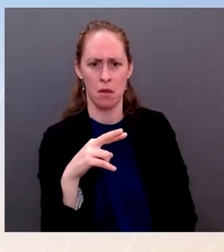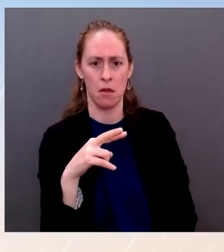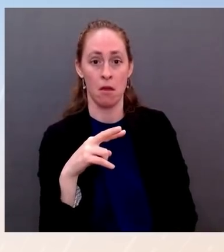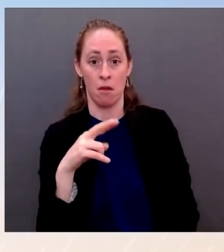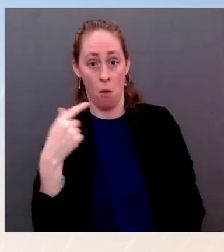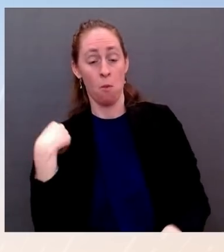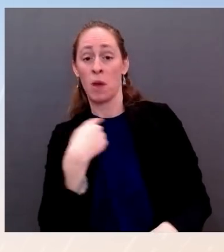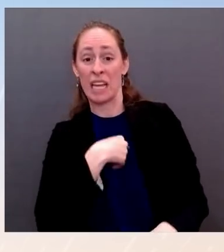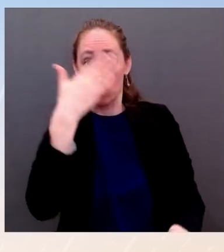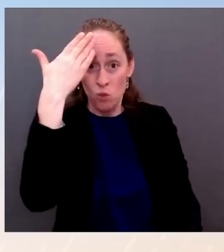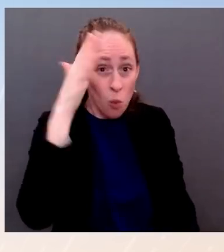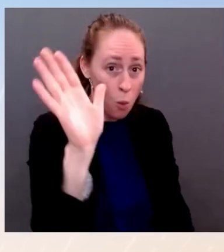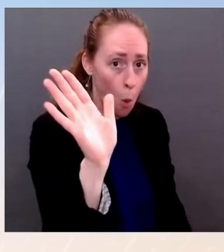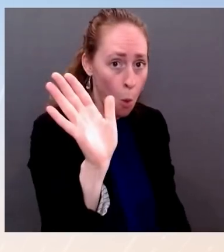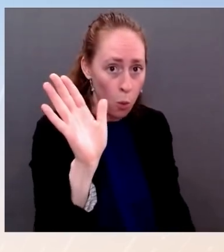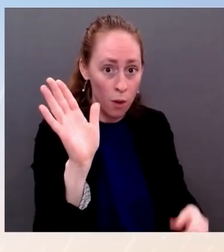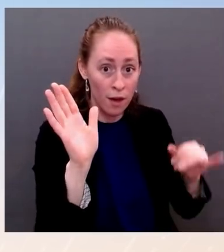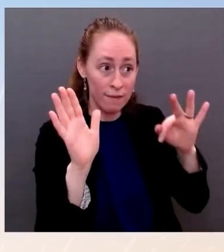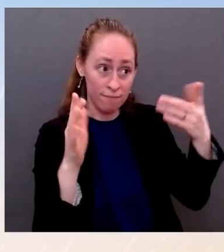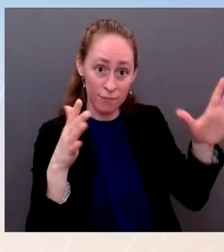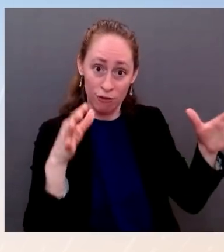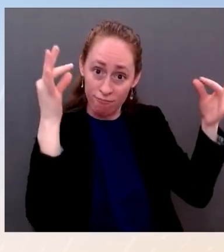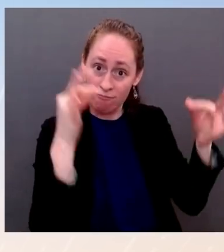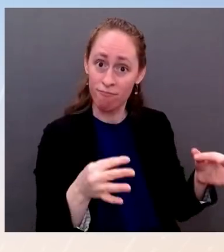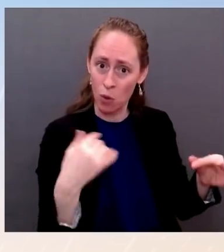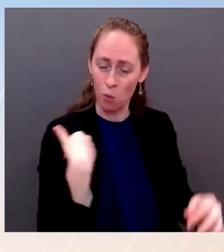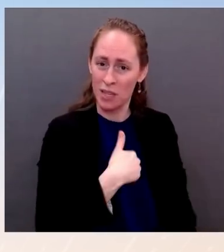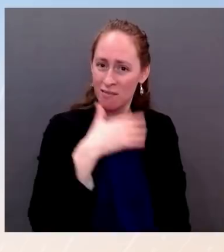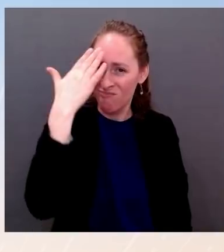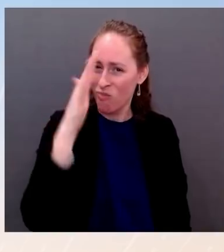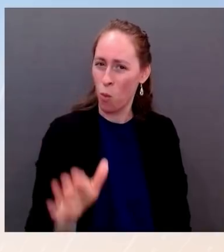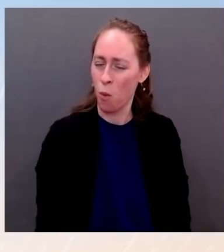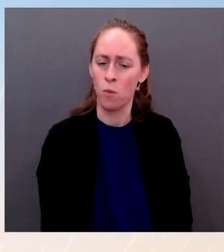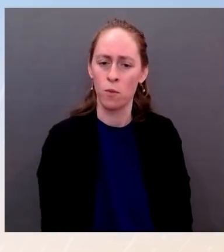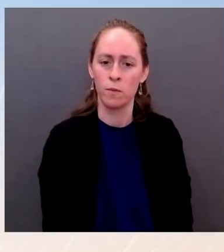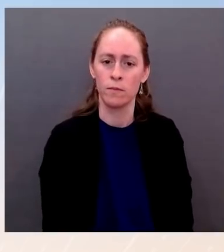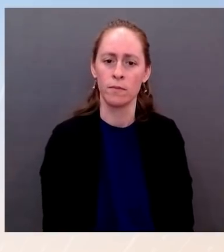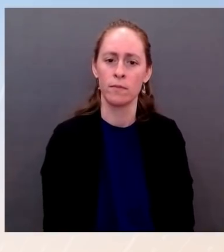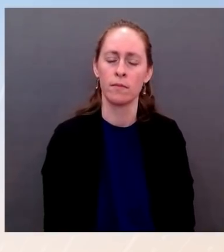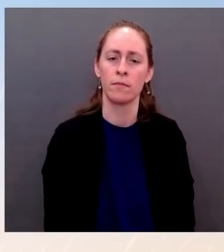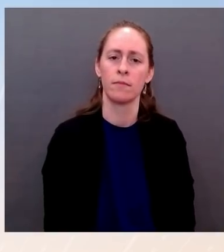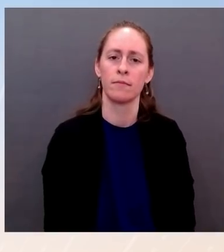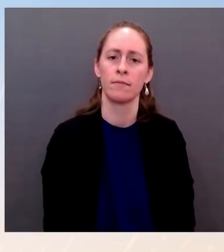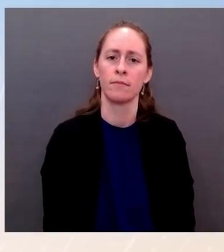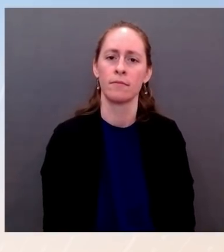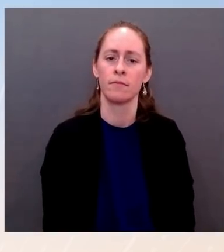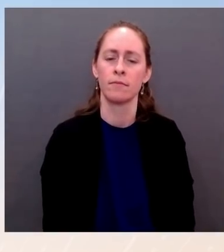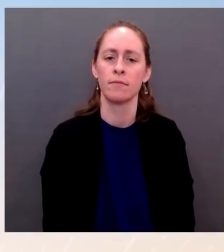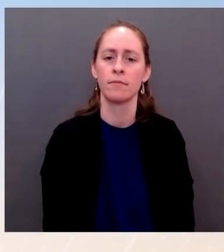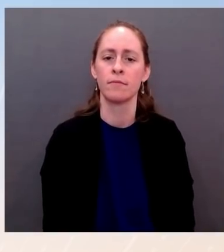Yes. The Press: To follow up on that -- it's my colleague, Nick Schifrin, who's doing that reporting. And he's citing three Western and defense officials